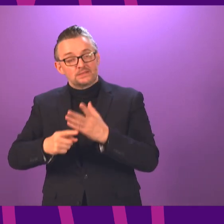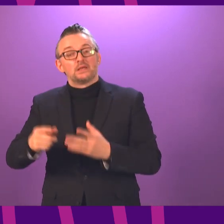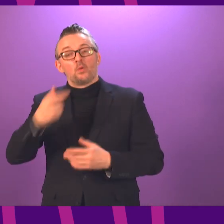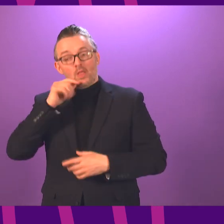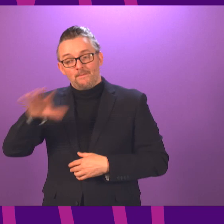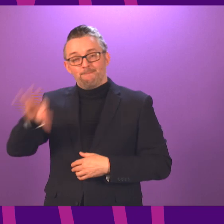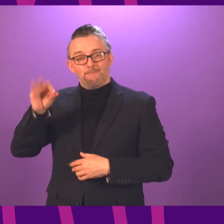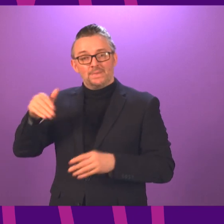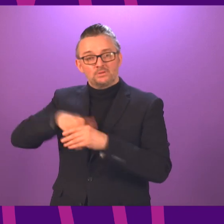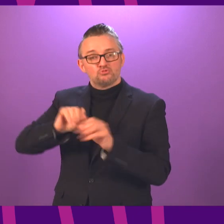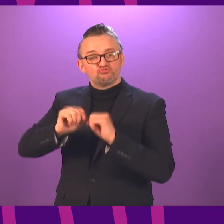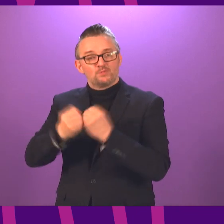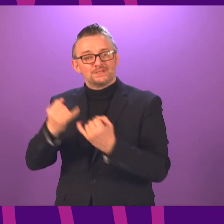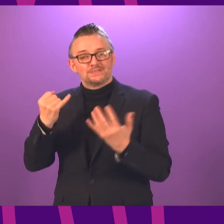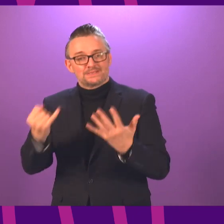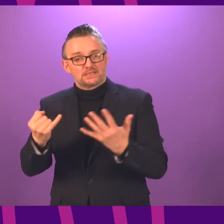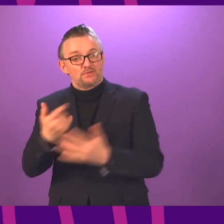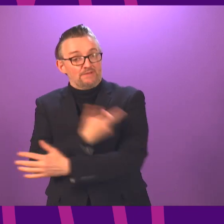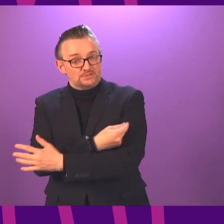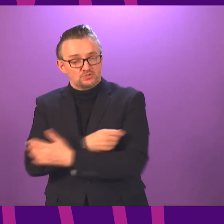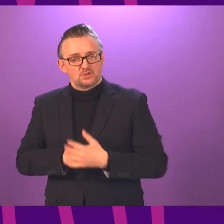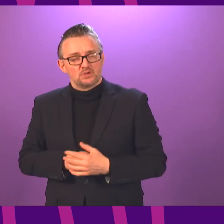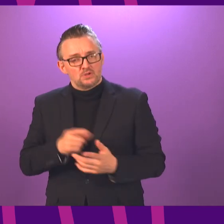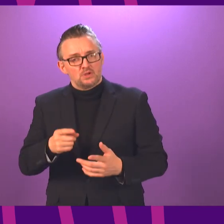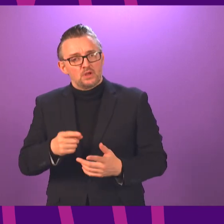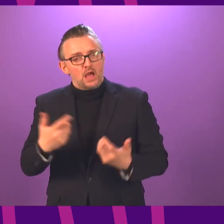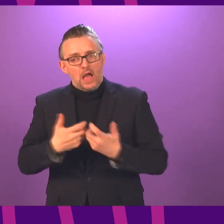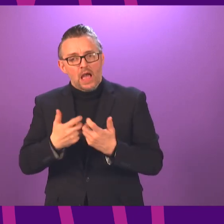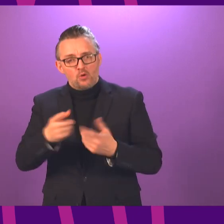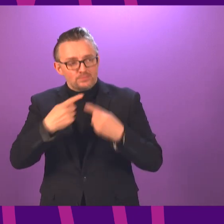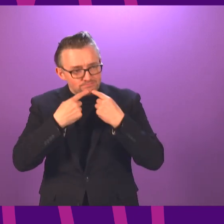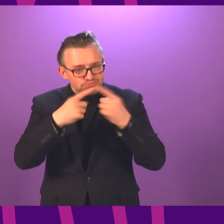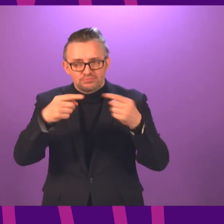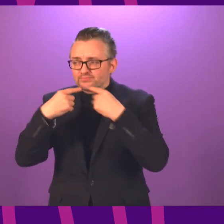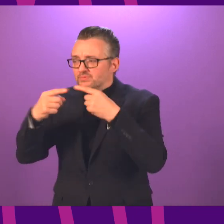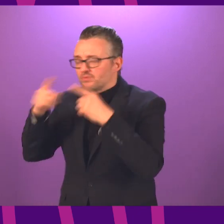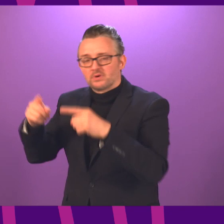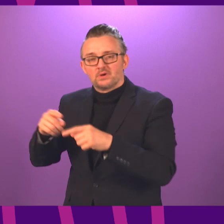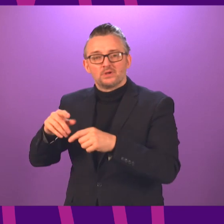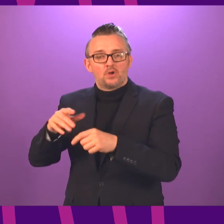in group 6. How will that information be conveyed to local health and social care partnerships,